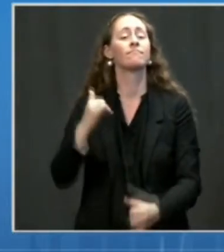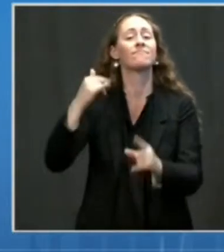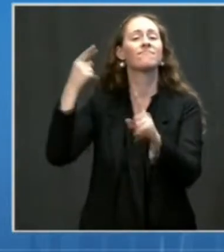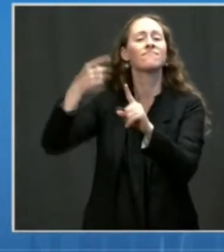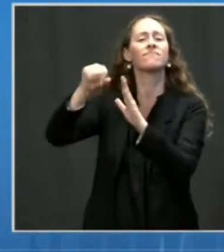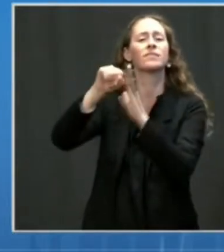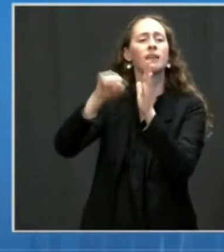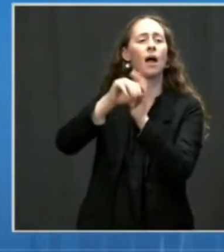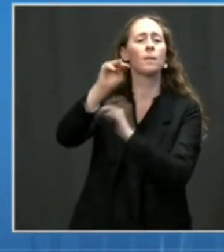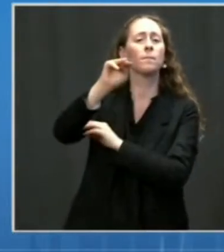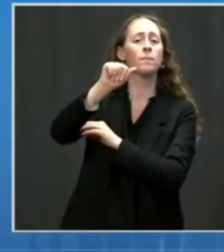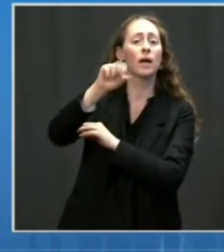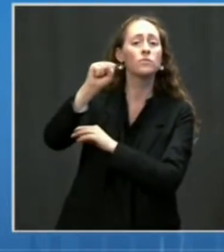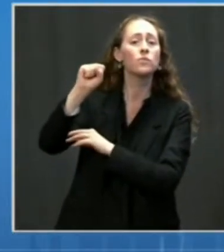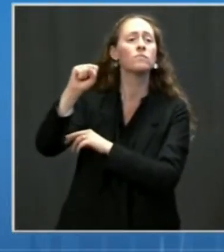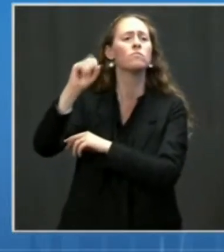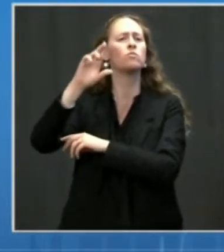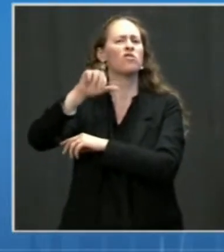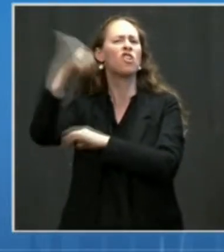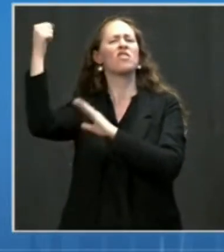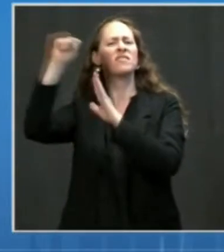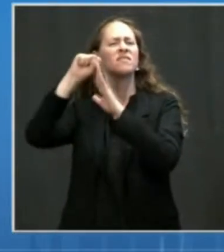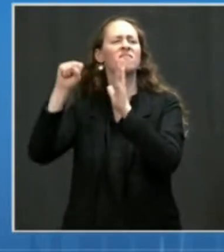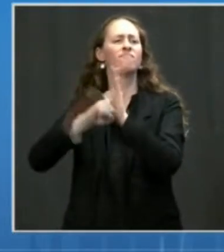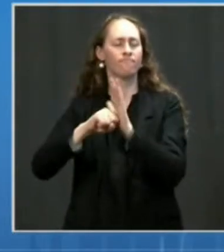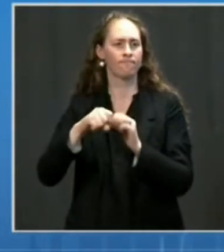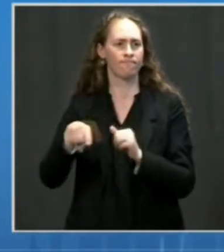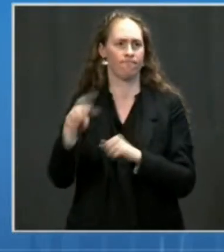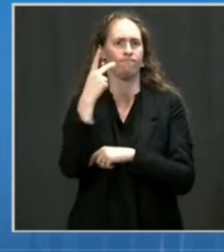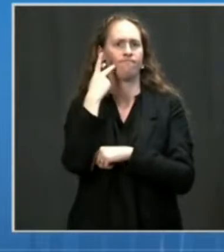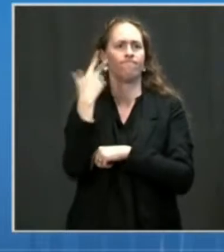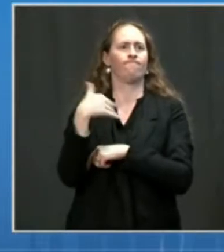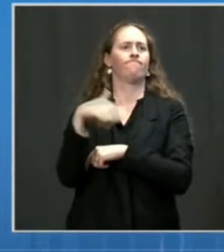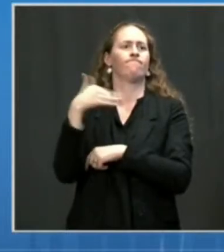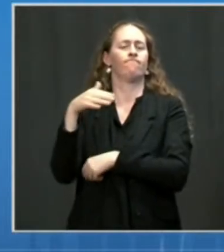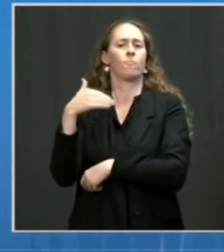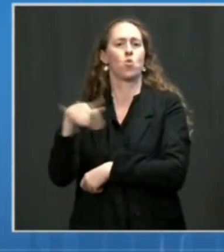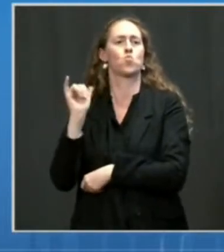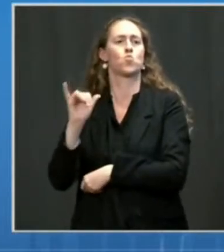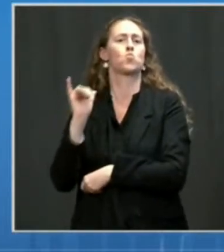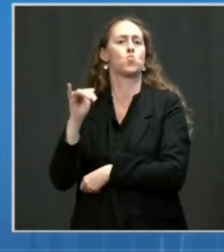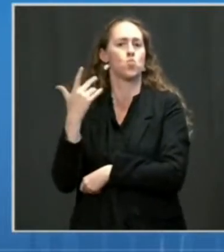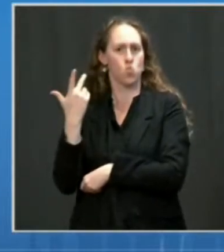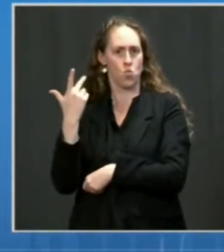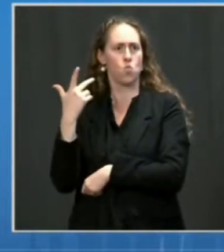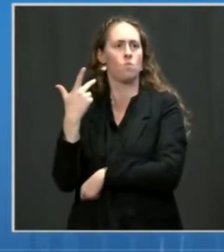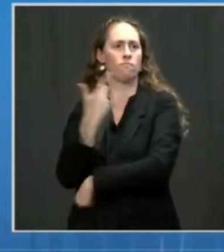UNVACCINATED. IN THE FOLLOWING OUTBREAKS OF CASES IN BARNSVALE COUNTY AND